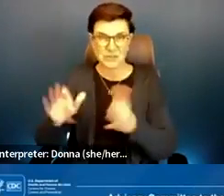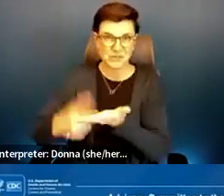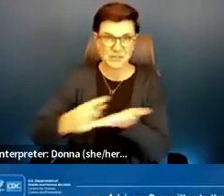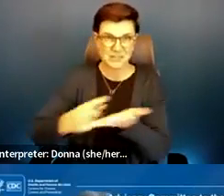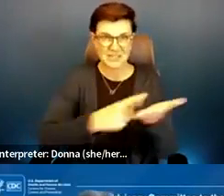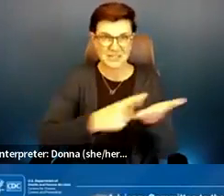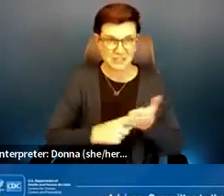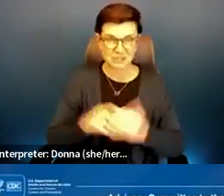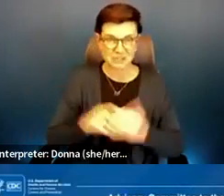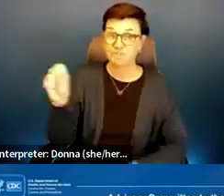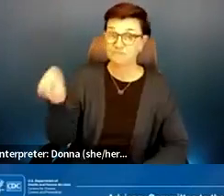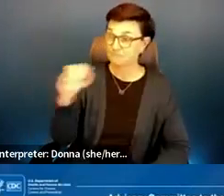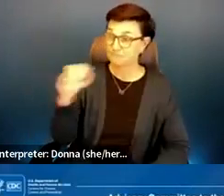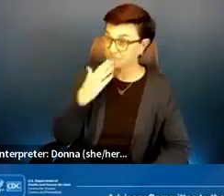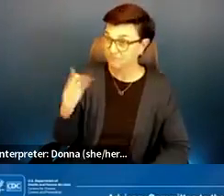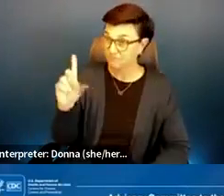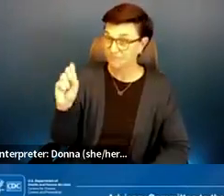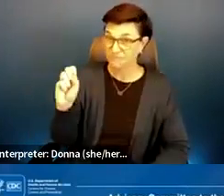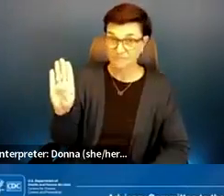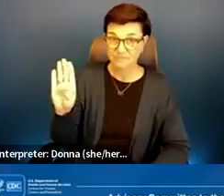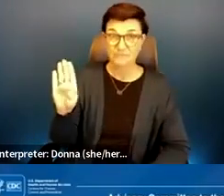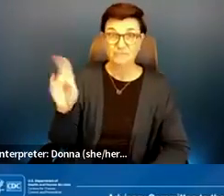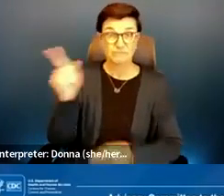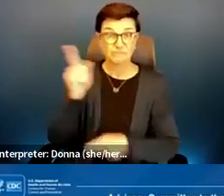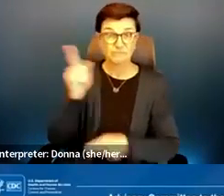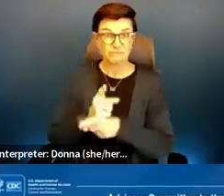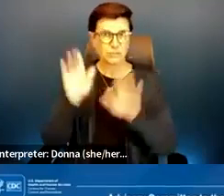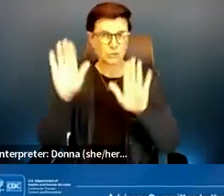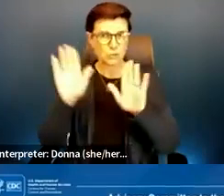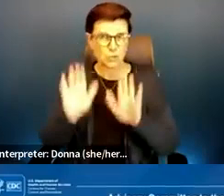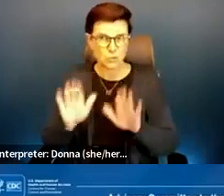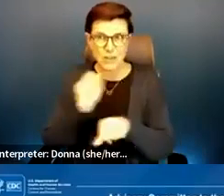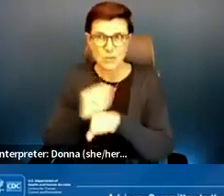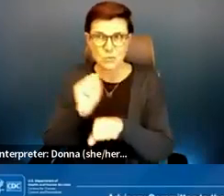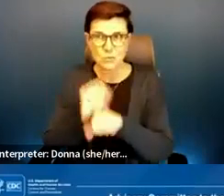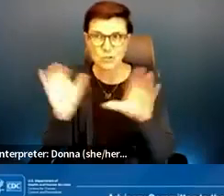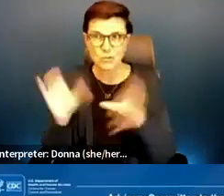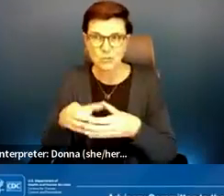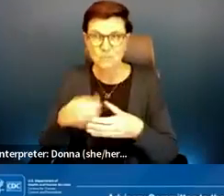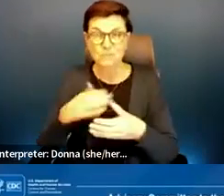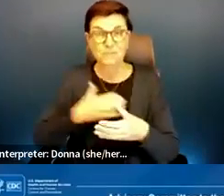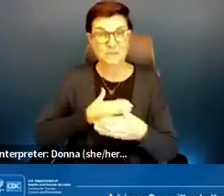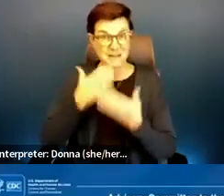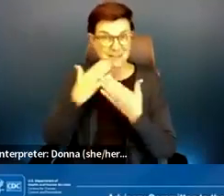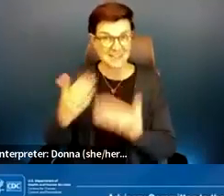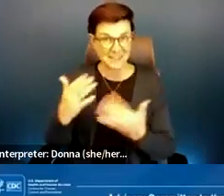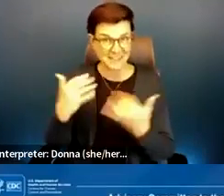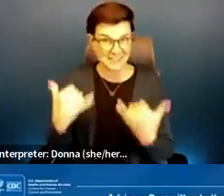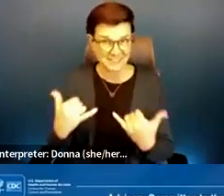Yes, this has been a great working group and my thanks in advance both to Josh and Jill,